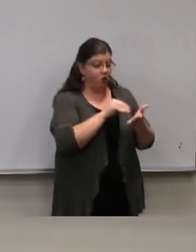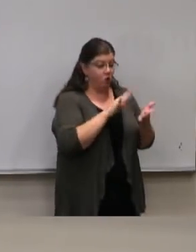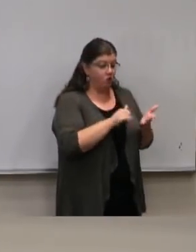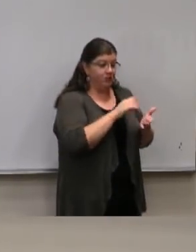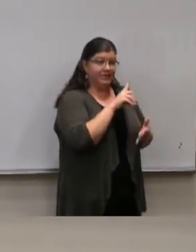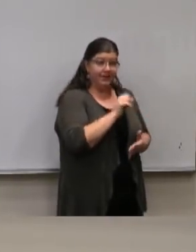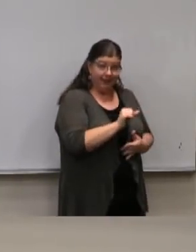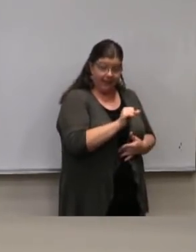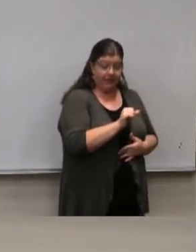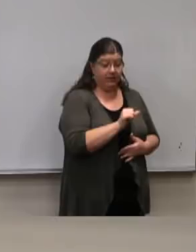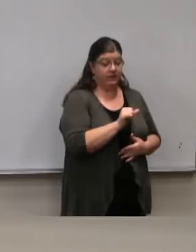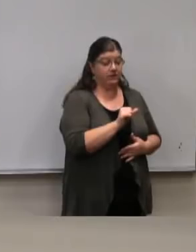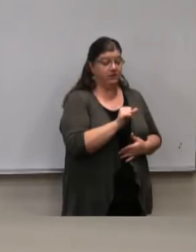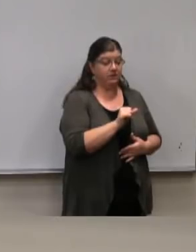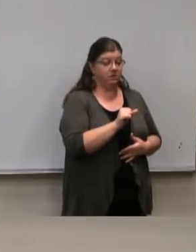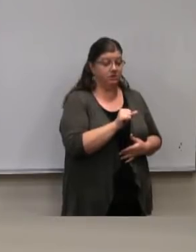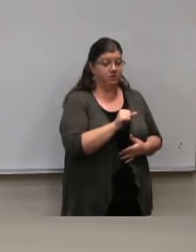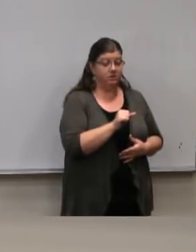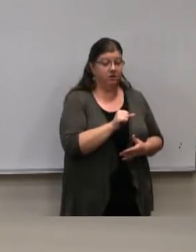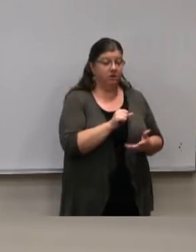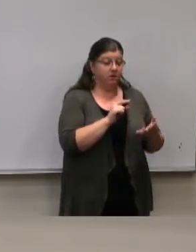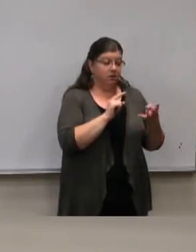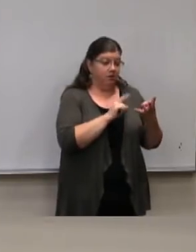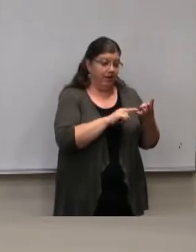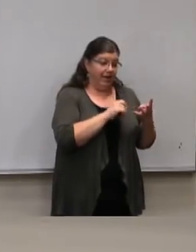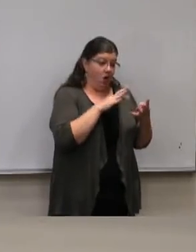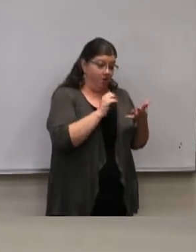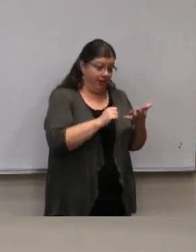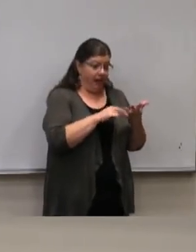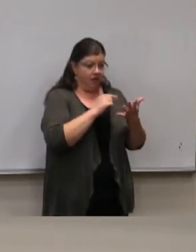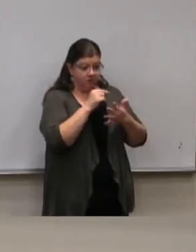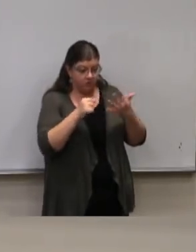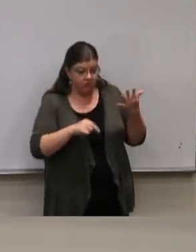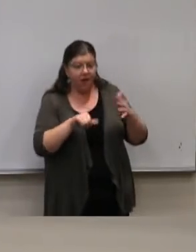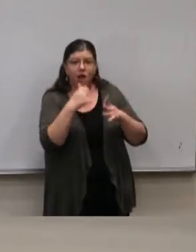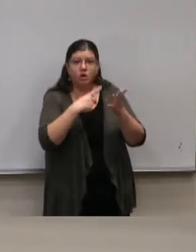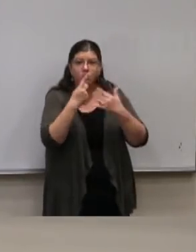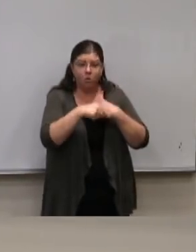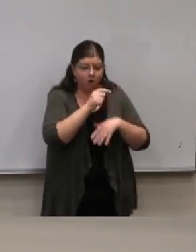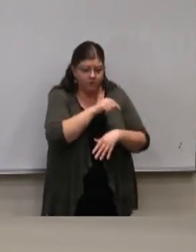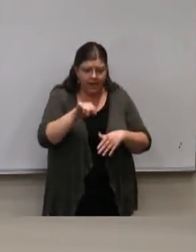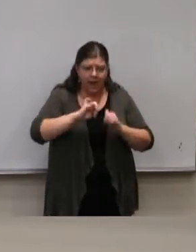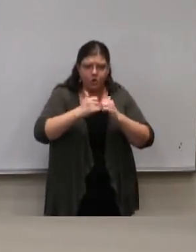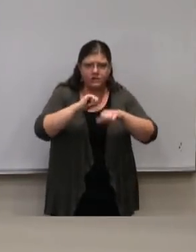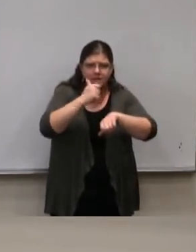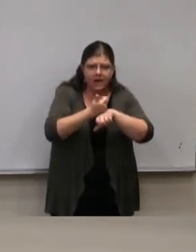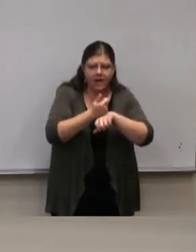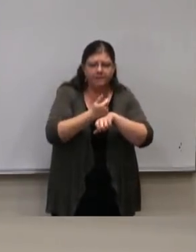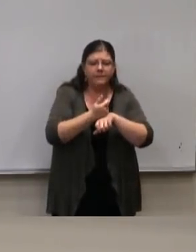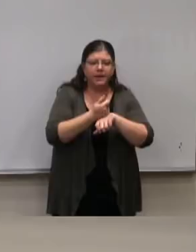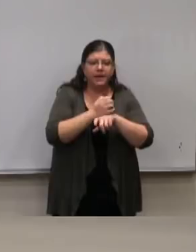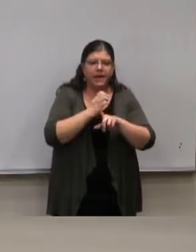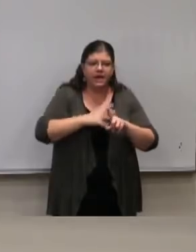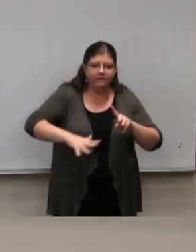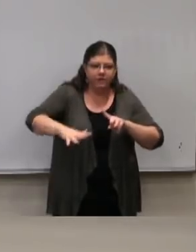for our EOPS students, CARE, and CalWORKs students. How can we set up an environment where they can when absolutely,